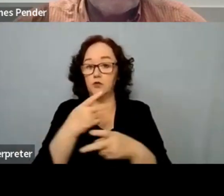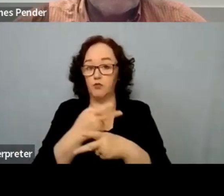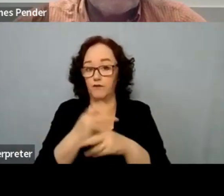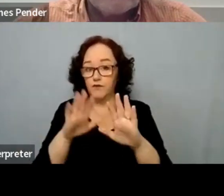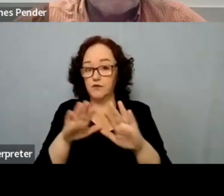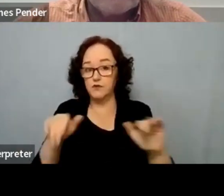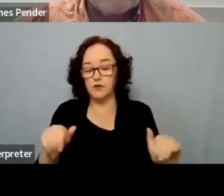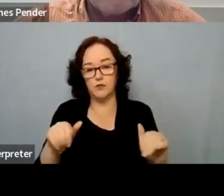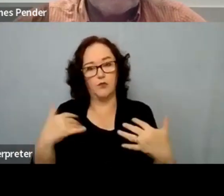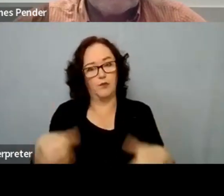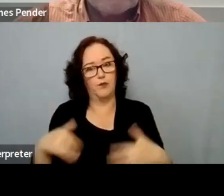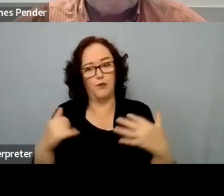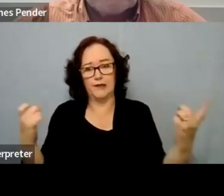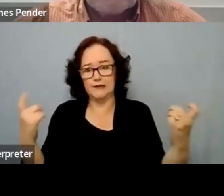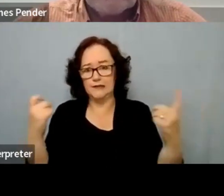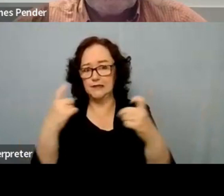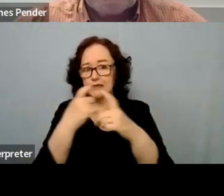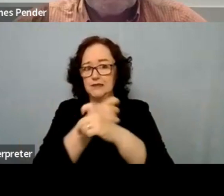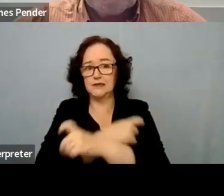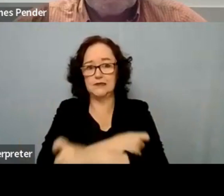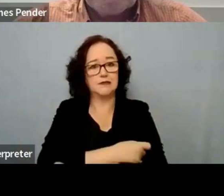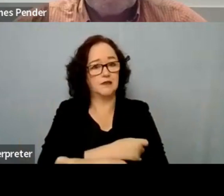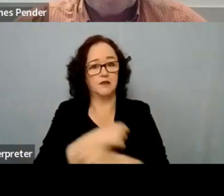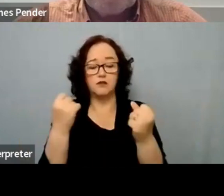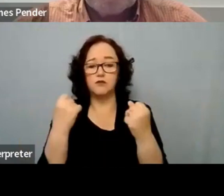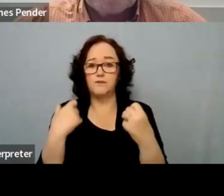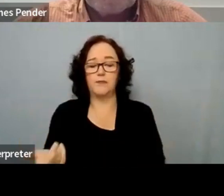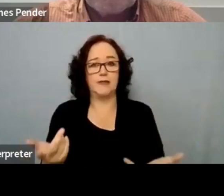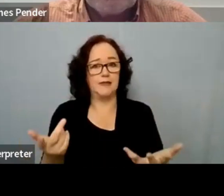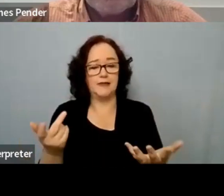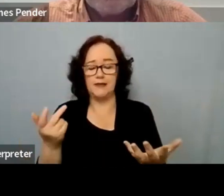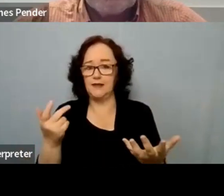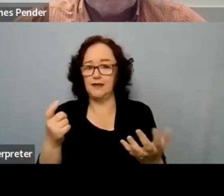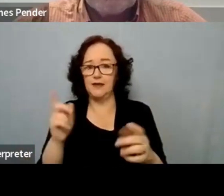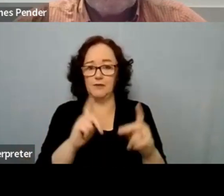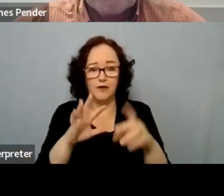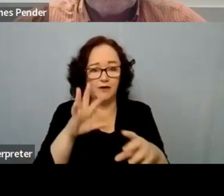complex, there are so many moving players and components at